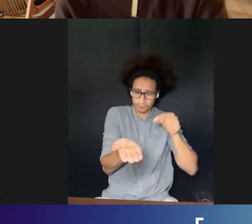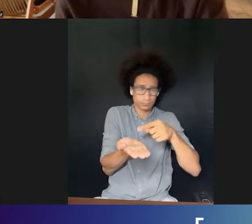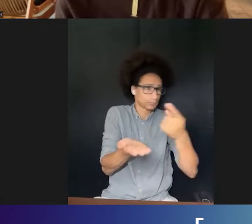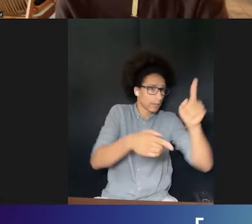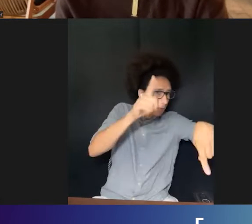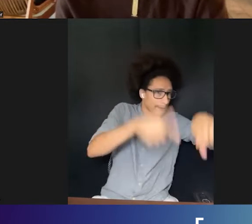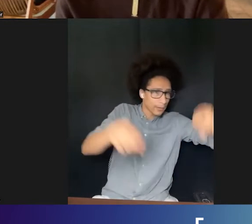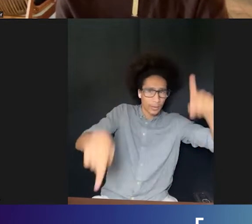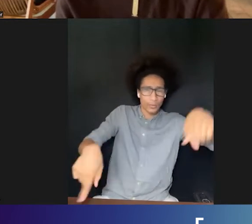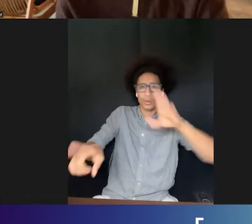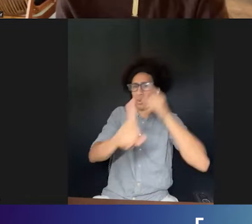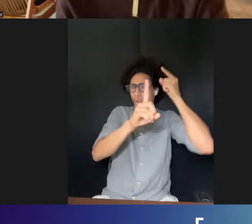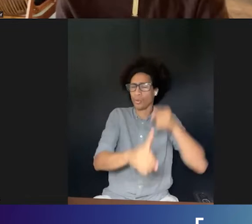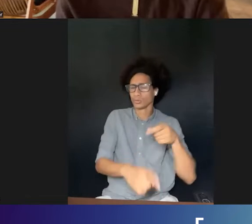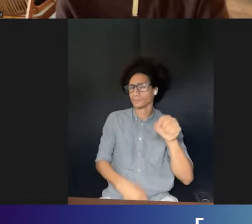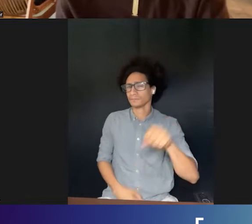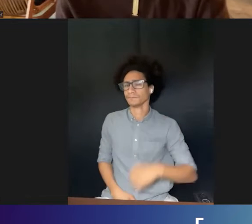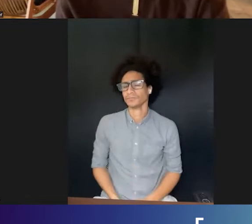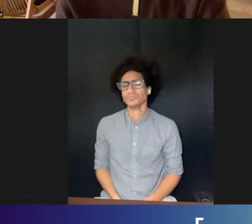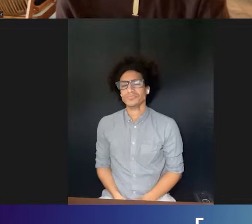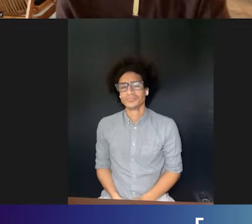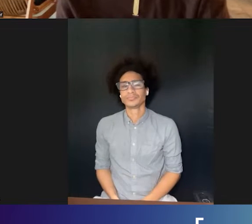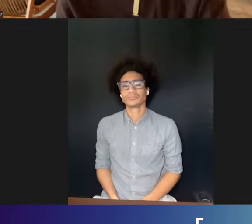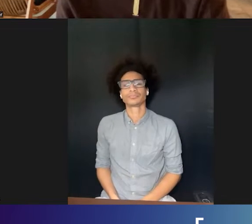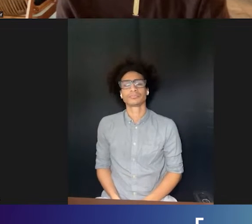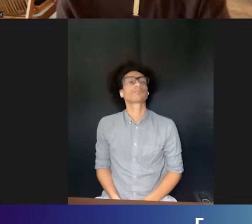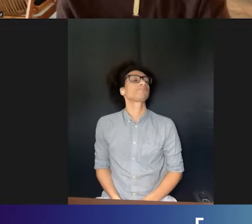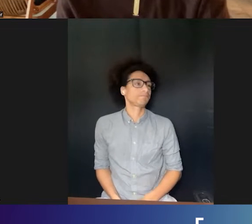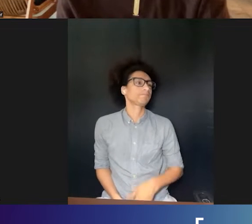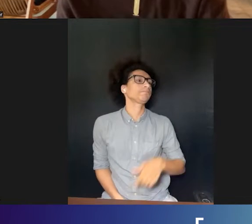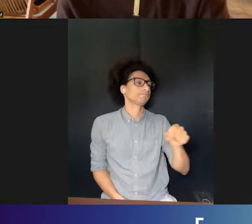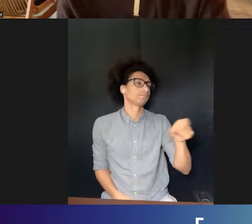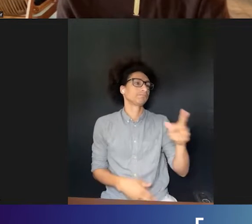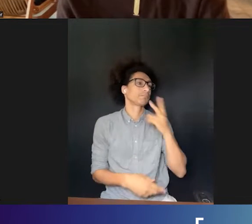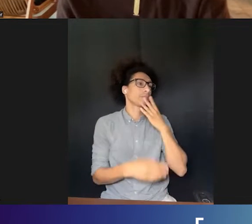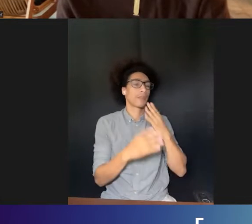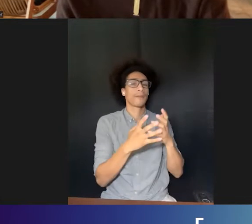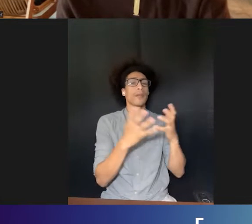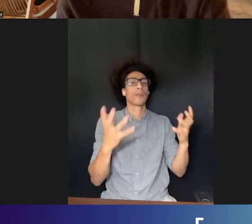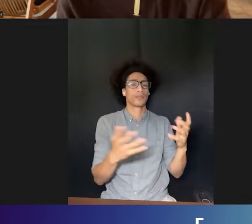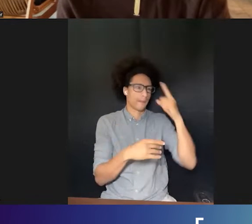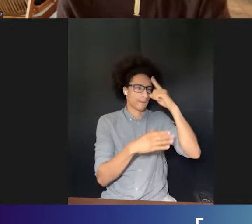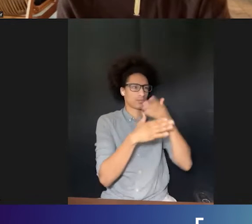Yeah. Thank you so much for sharing that. I think what really strikes me is that the distribution priorities